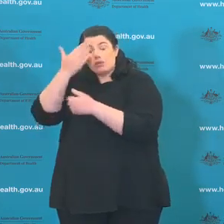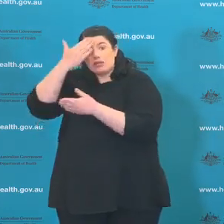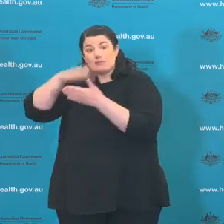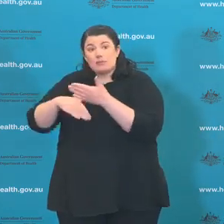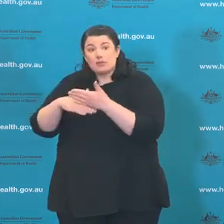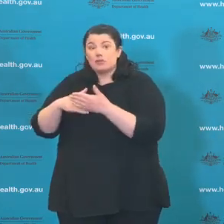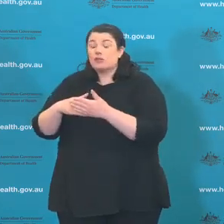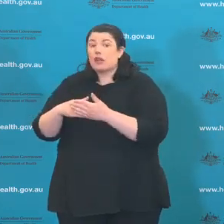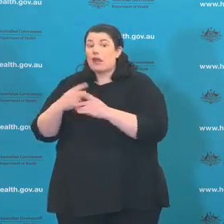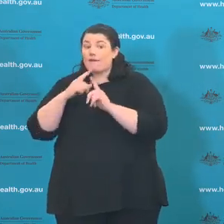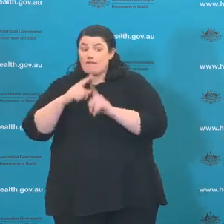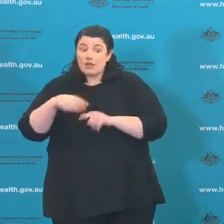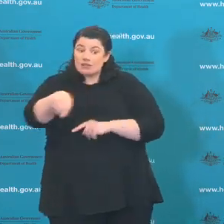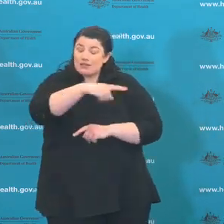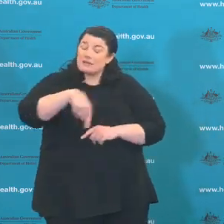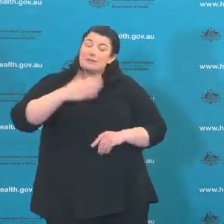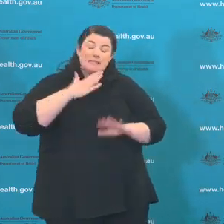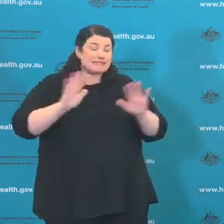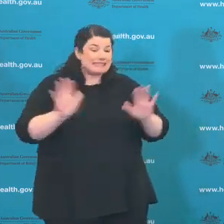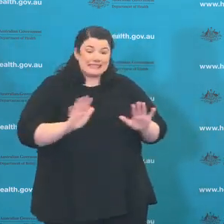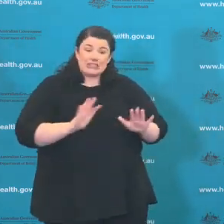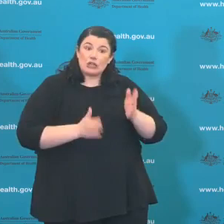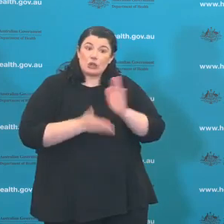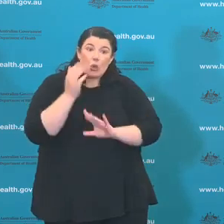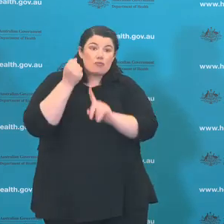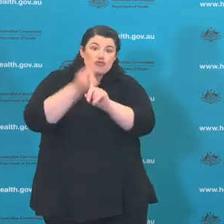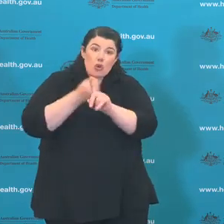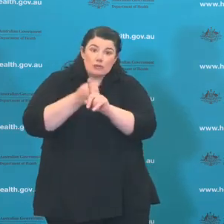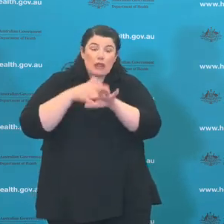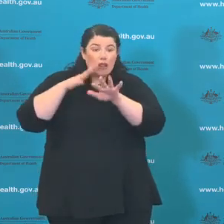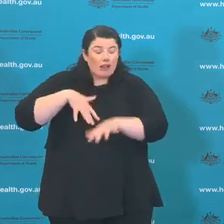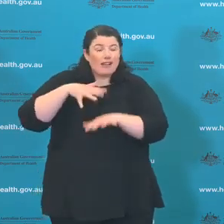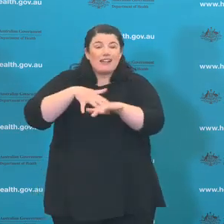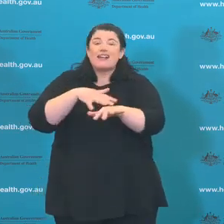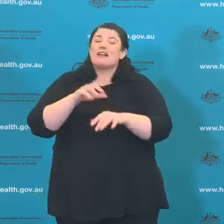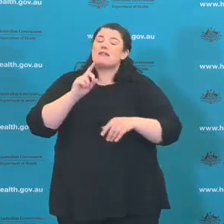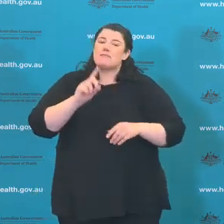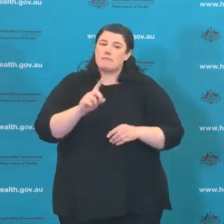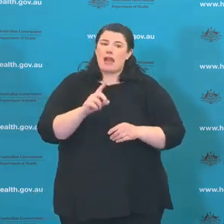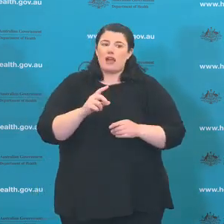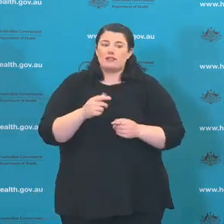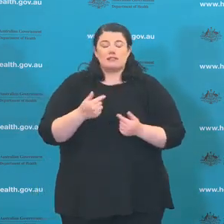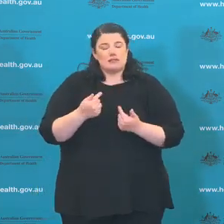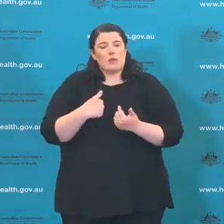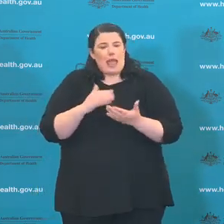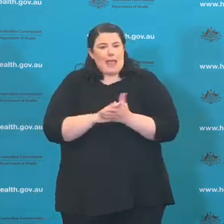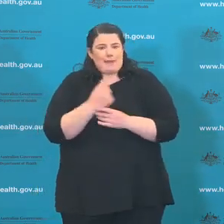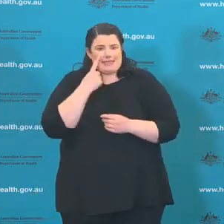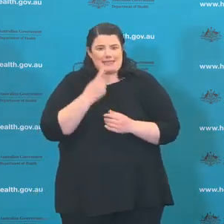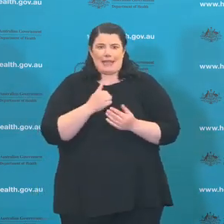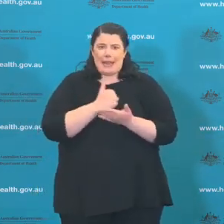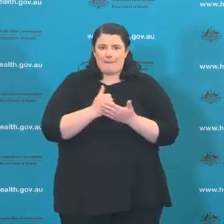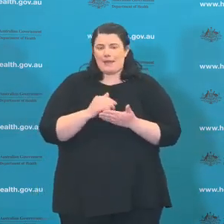go' but we are of course pleased to see that we're not seeing significant numbers out of those protests. Reporter: I know on that weekend you were saying